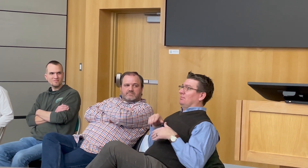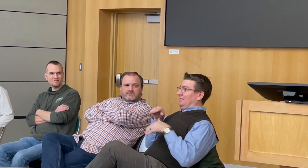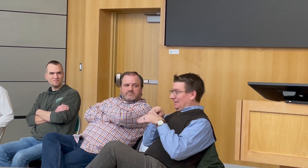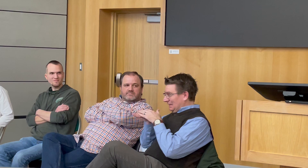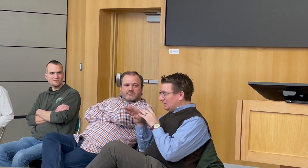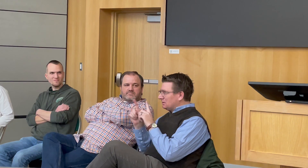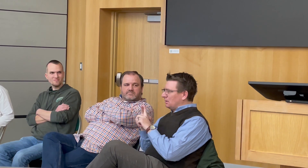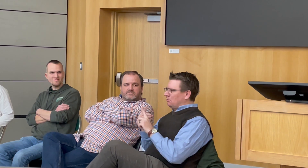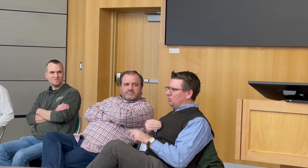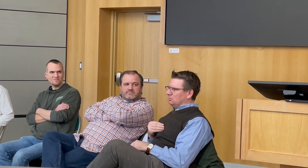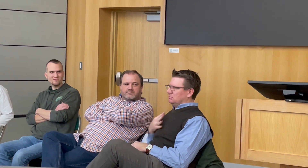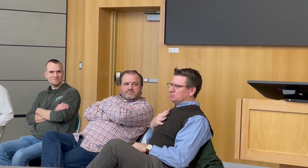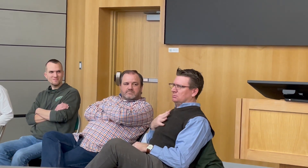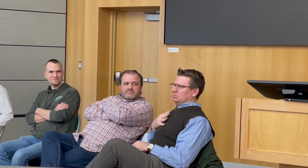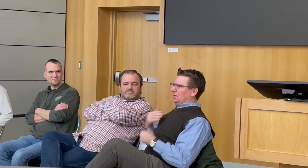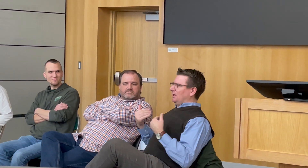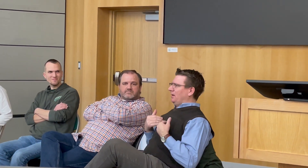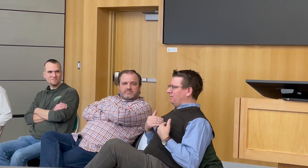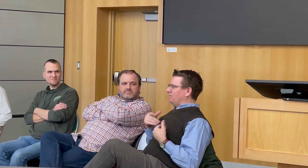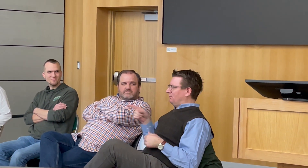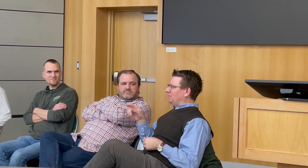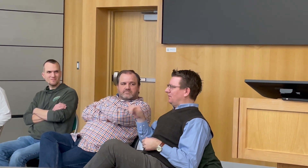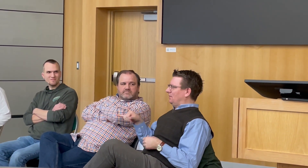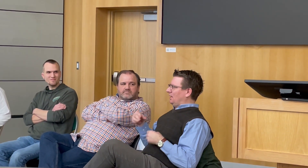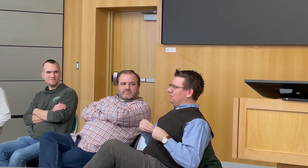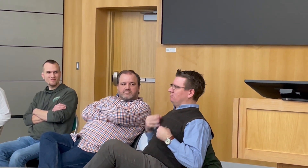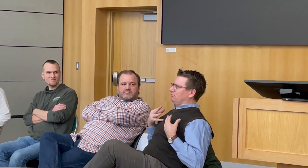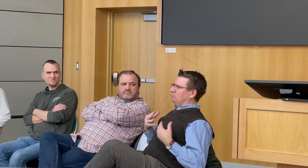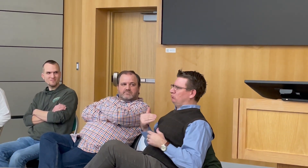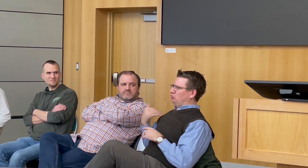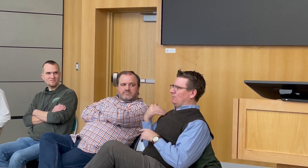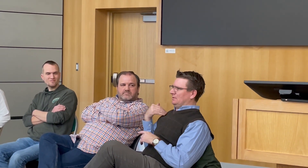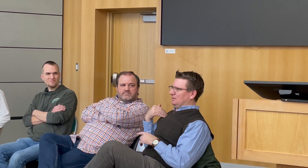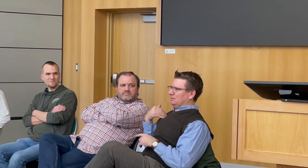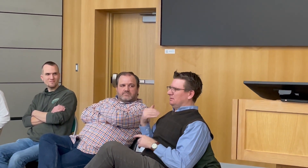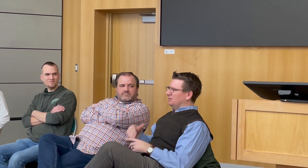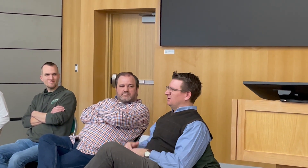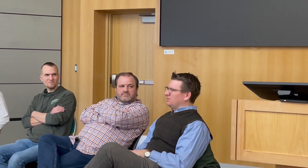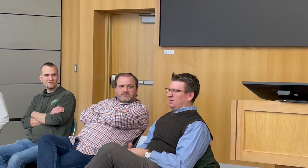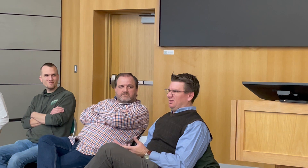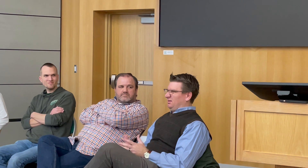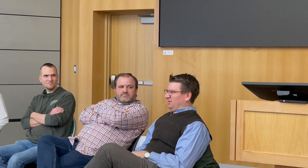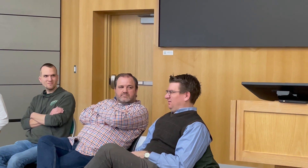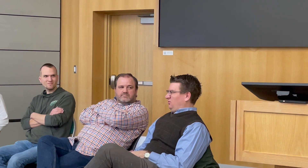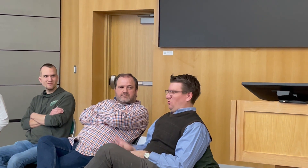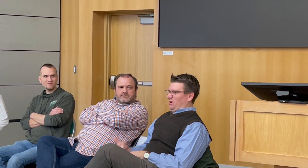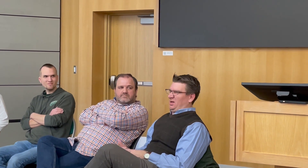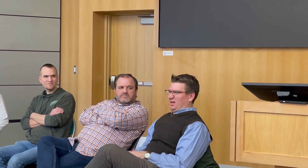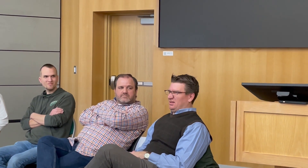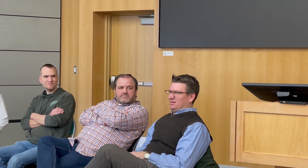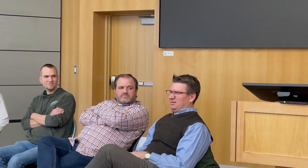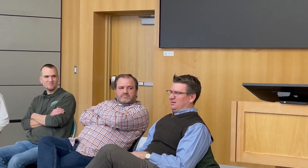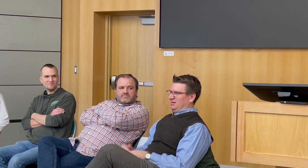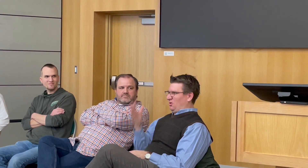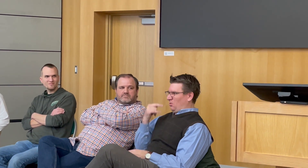I never felt that incling to get an implant and when I was in the Le I felt prompted and I was